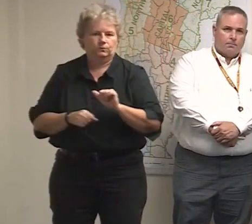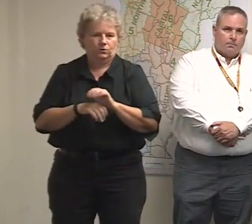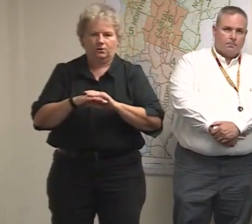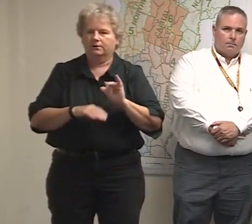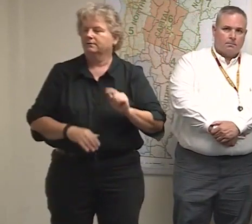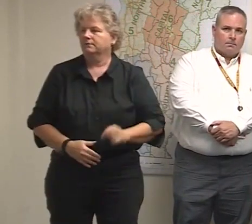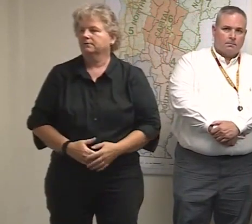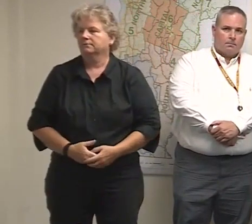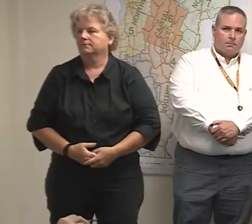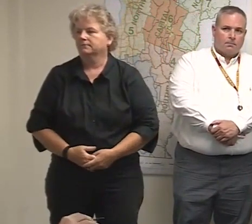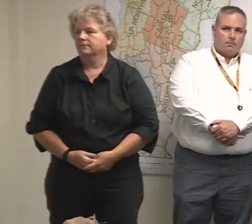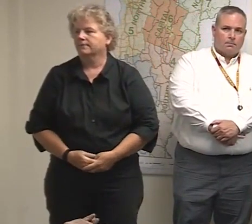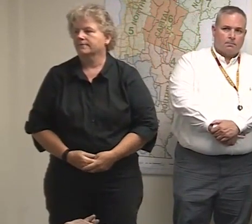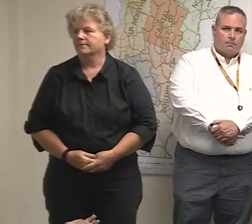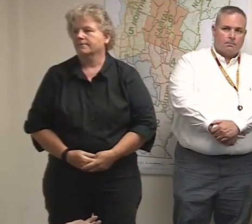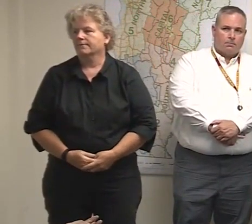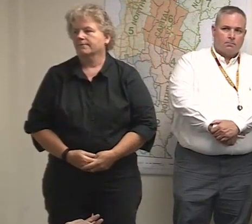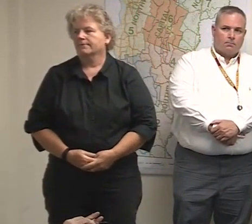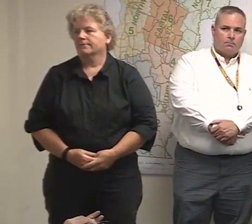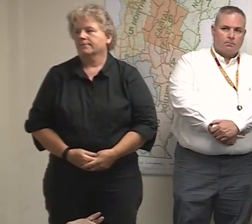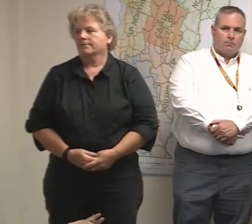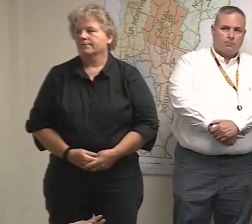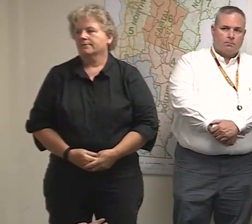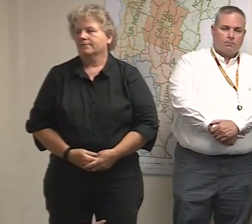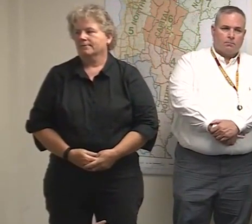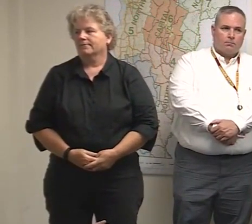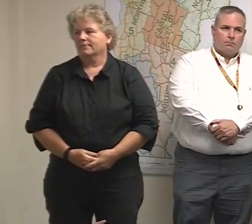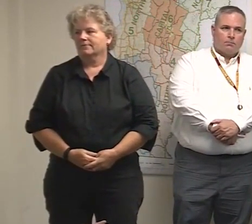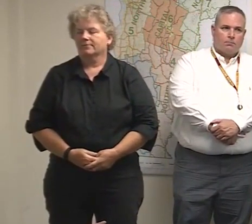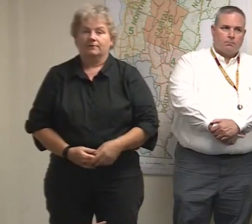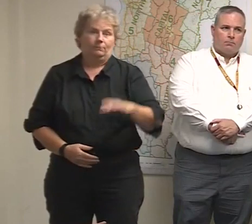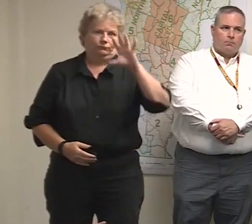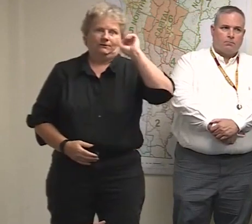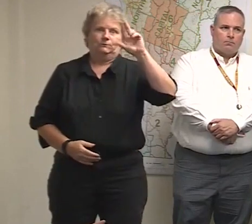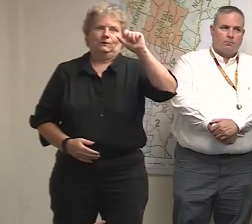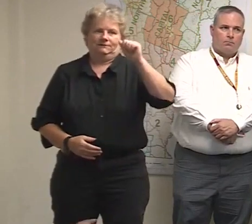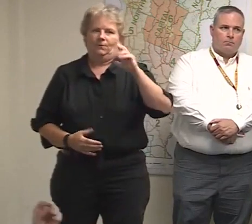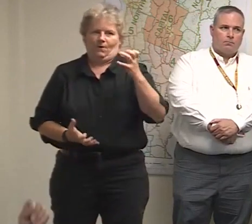THE PRESIDENT WANTED TO MAKE SURE THAT THEY WERE DOING ALL THEY COULD TO HELP US.